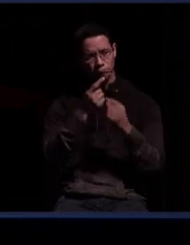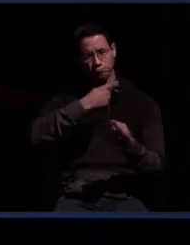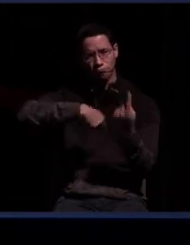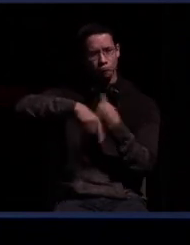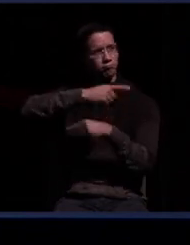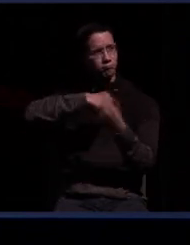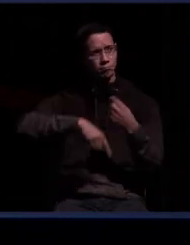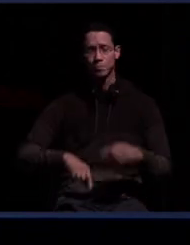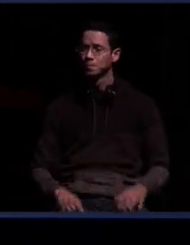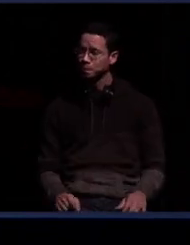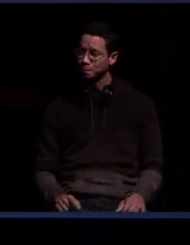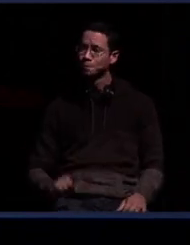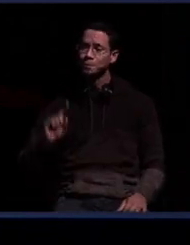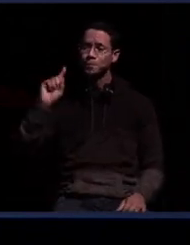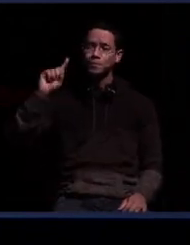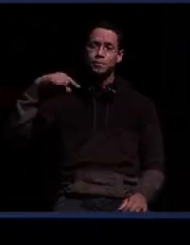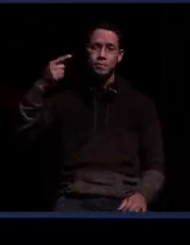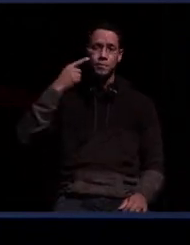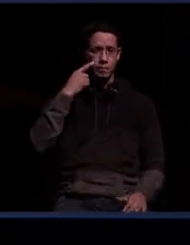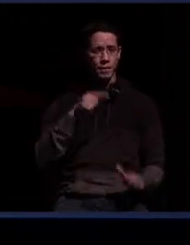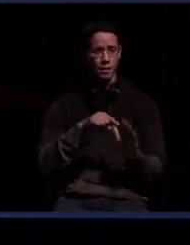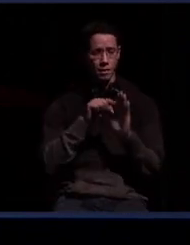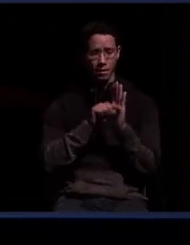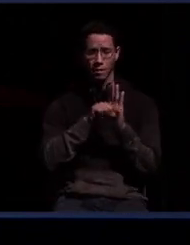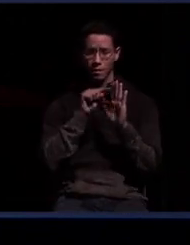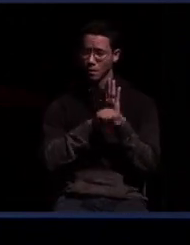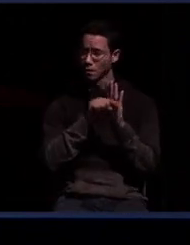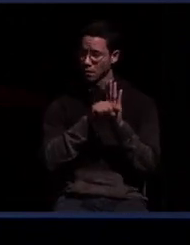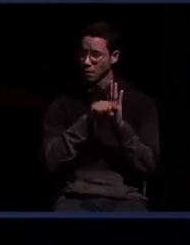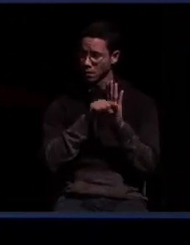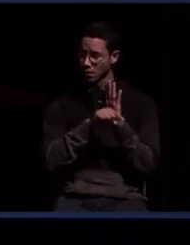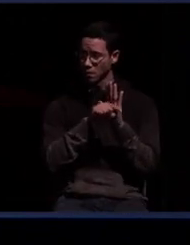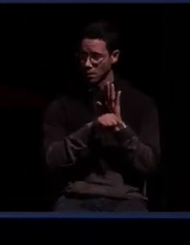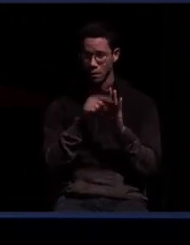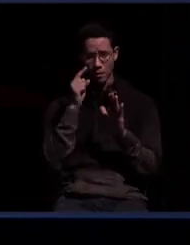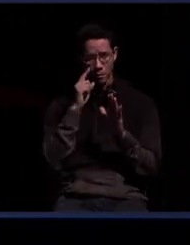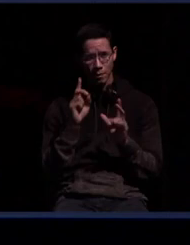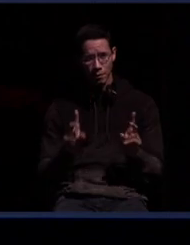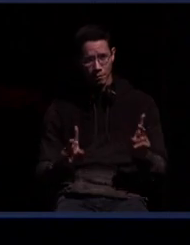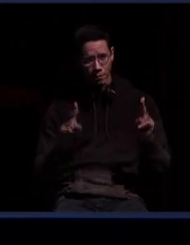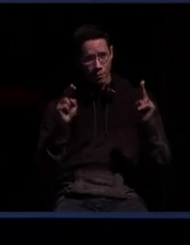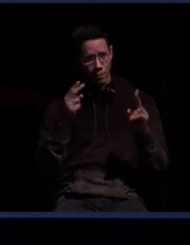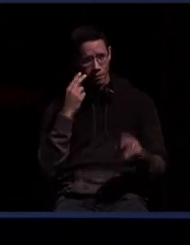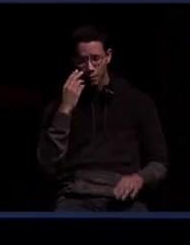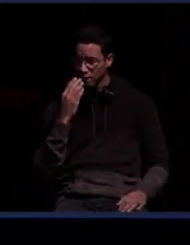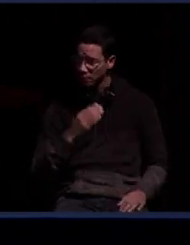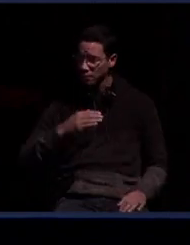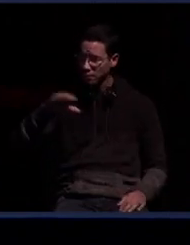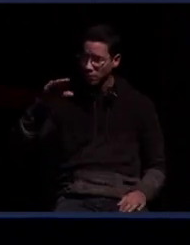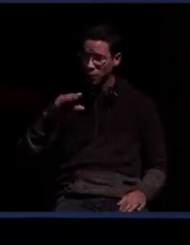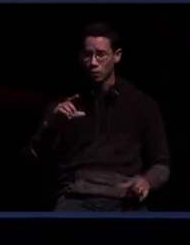Afterwards I conducted a research showing... Do you know the cutout you send with your photo while traveling